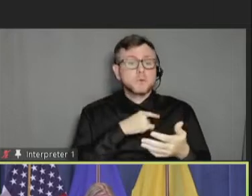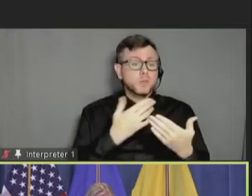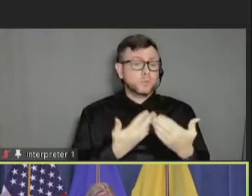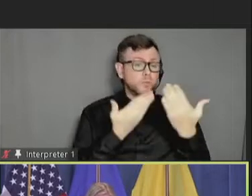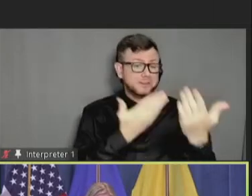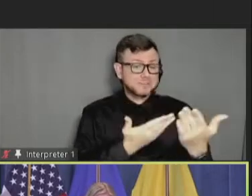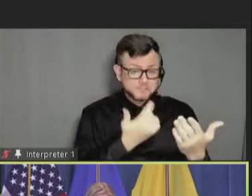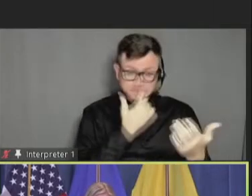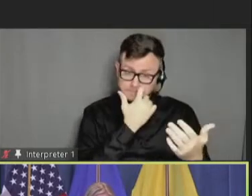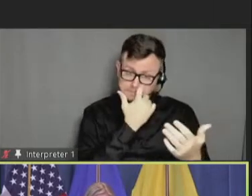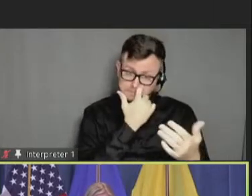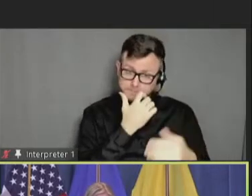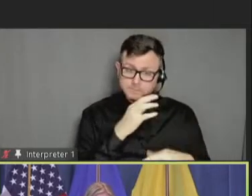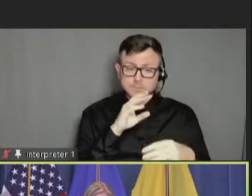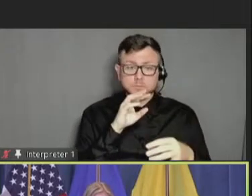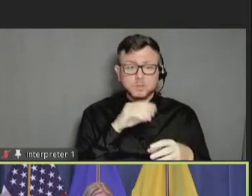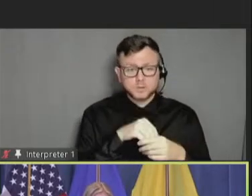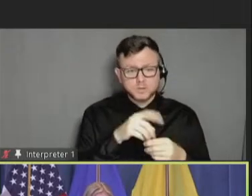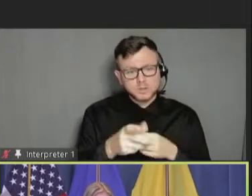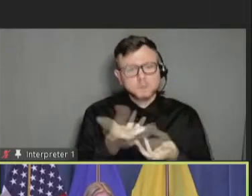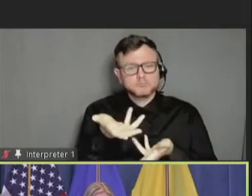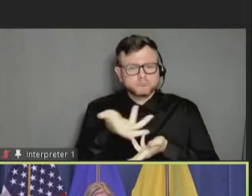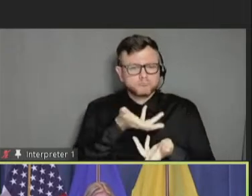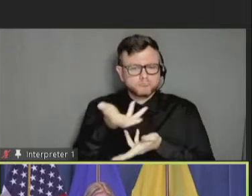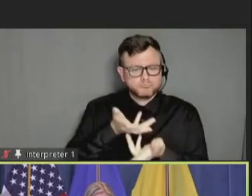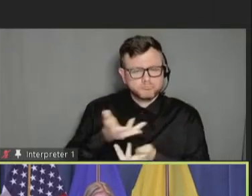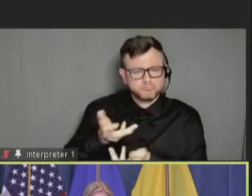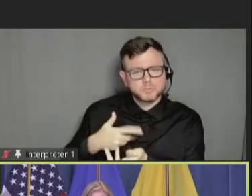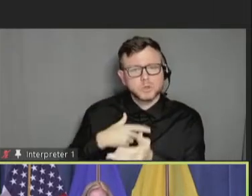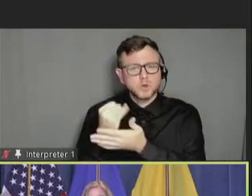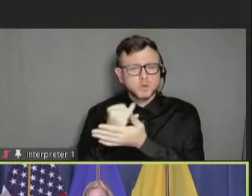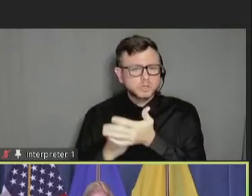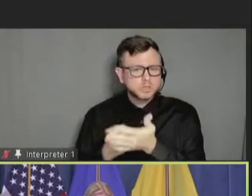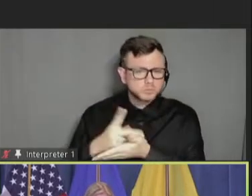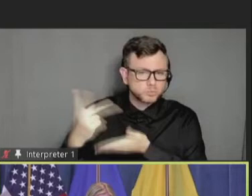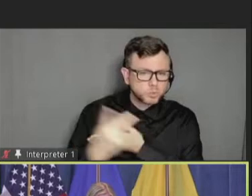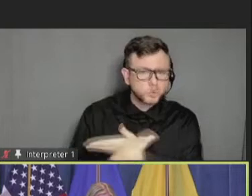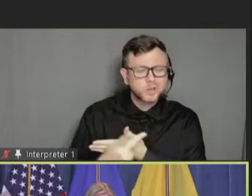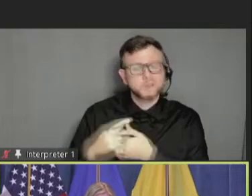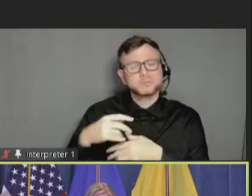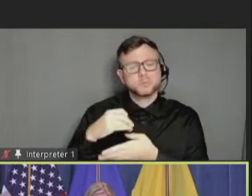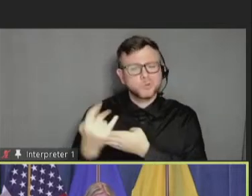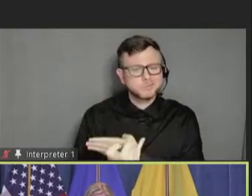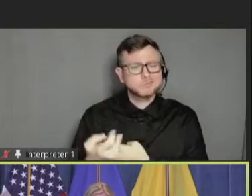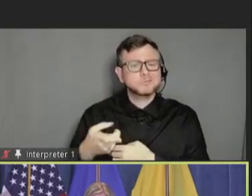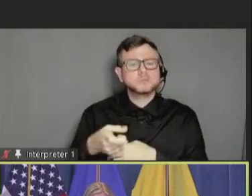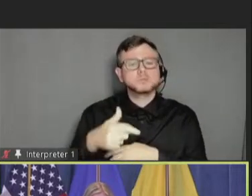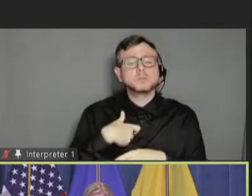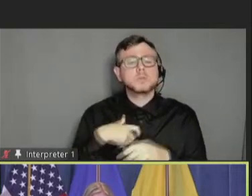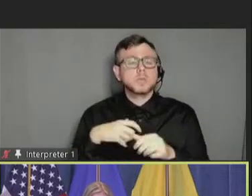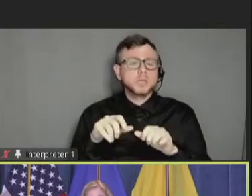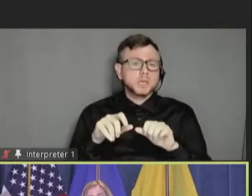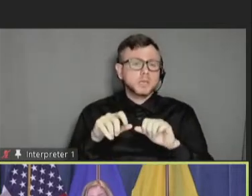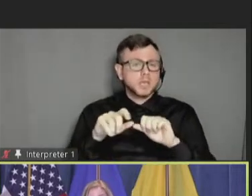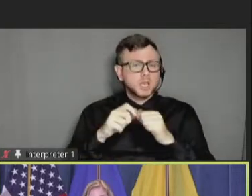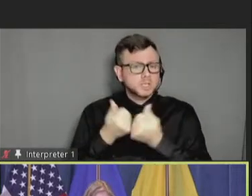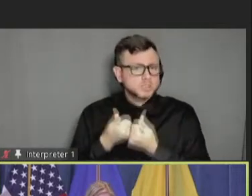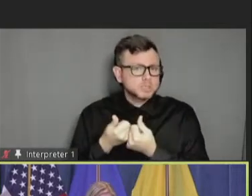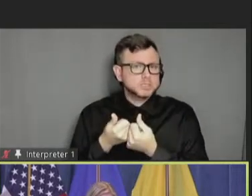including engaging with artistic projects and programs, and measuring participants agency autonomy, connectedness, and compassion.